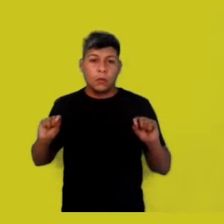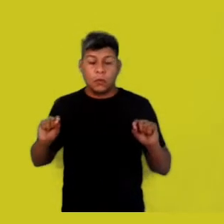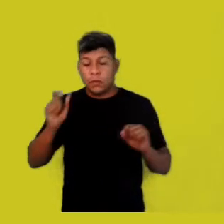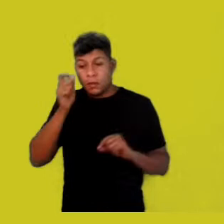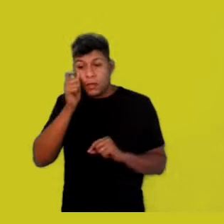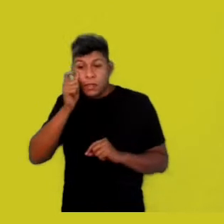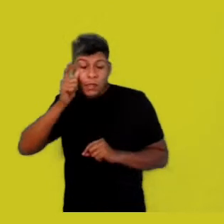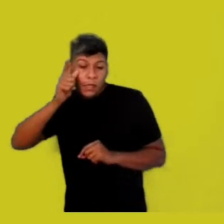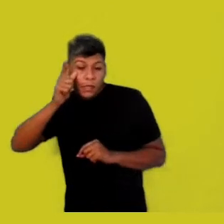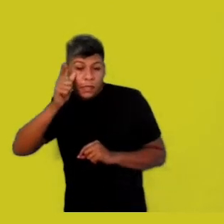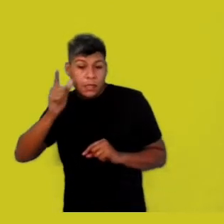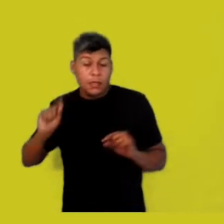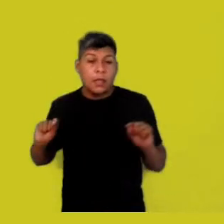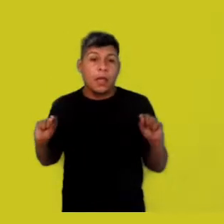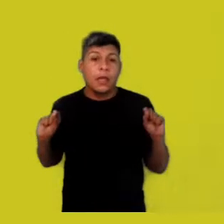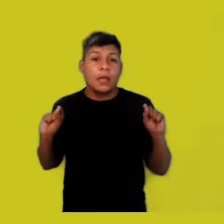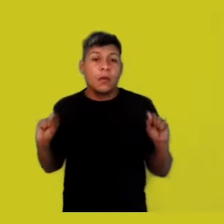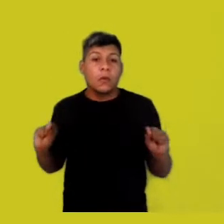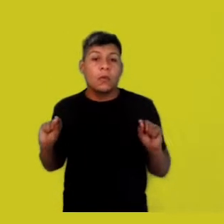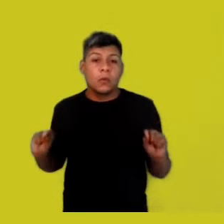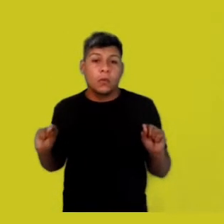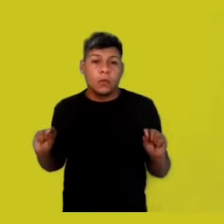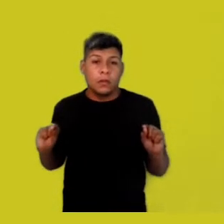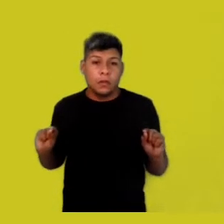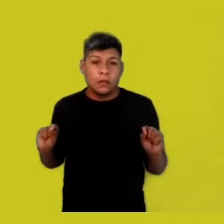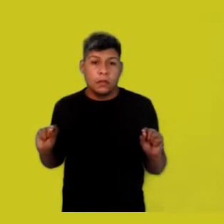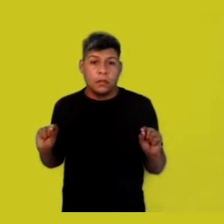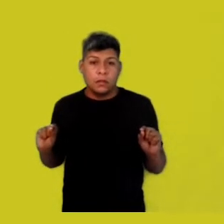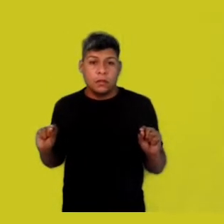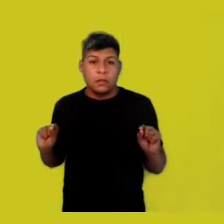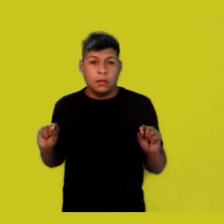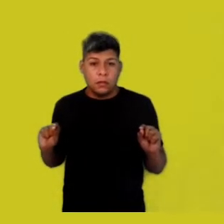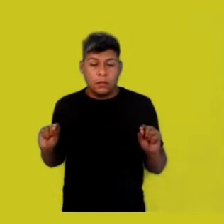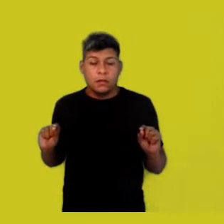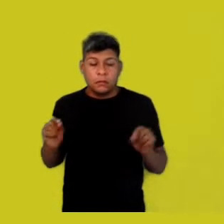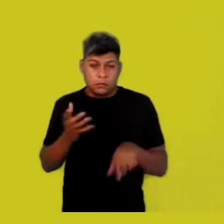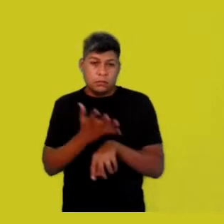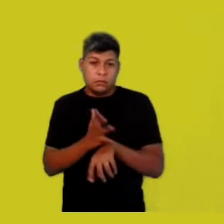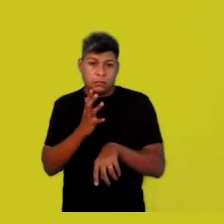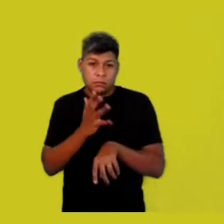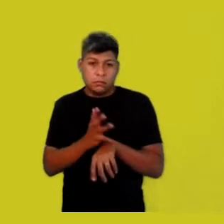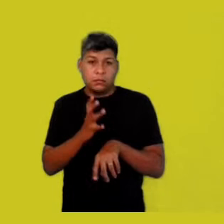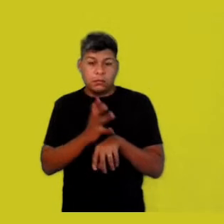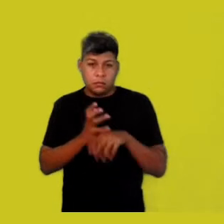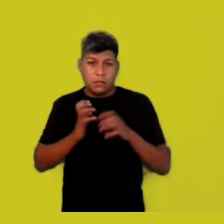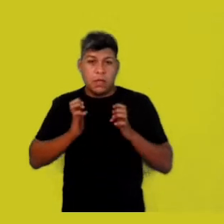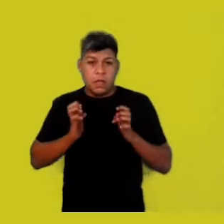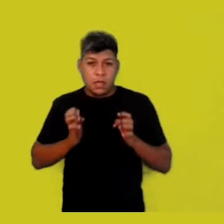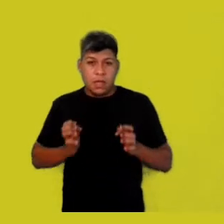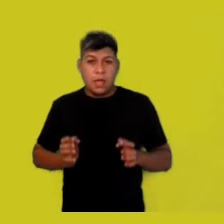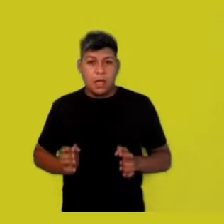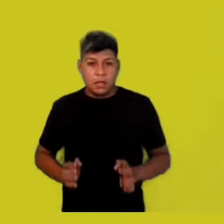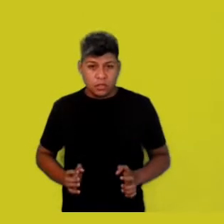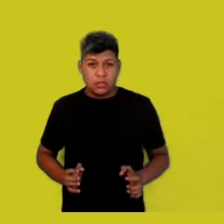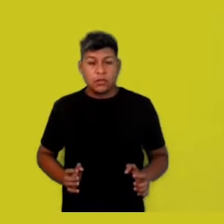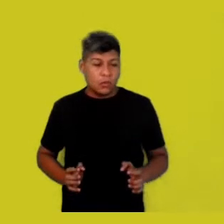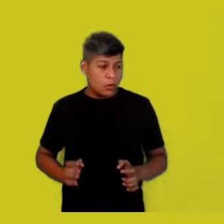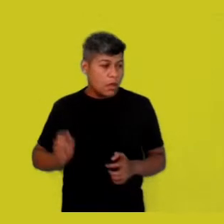that the ethical exercise is, to a great extent,